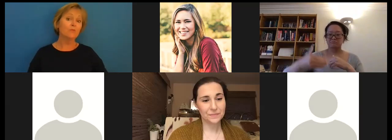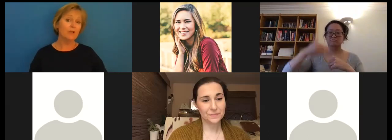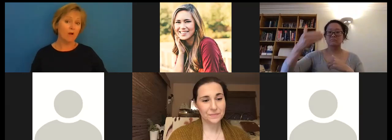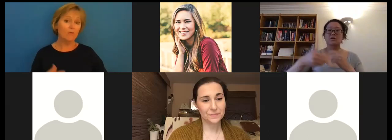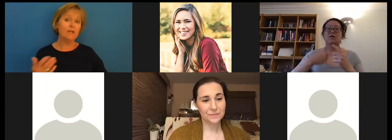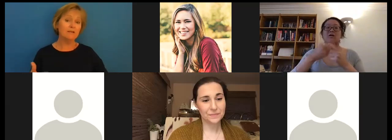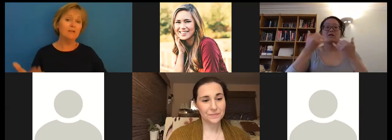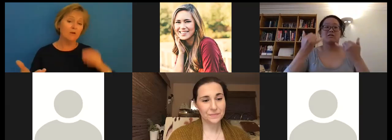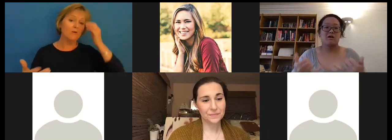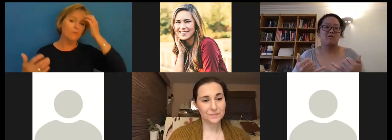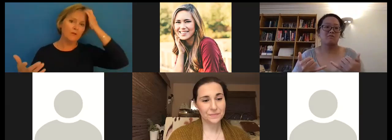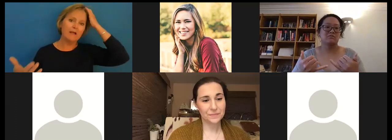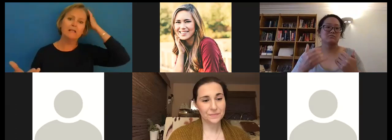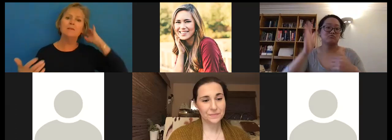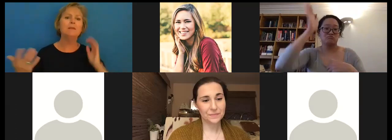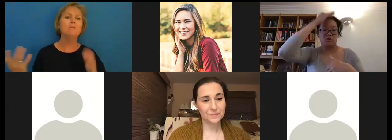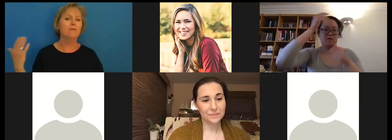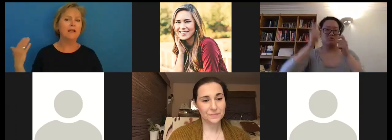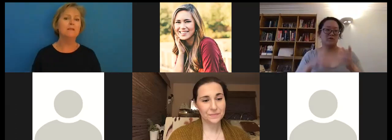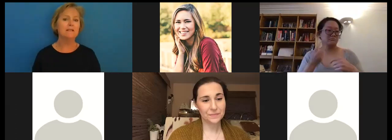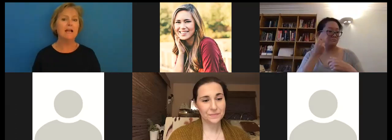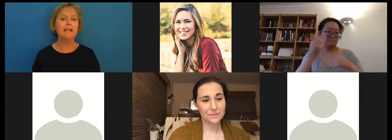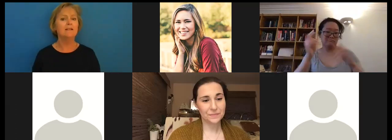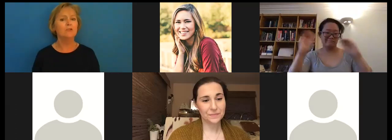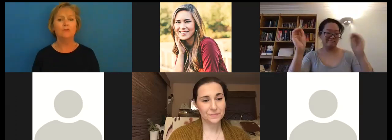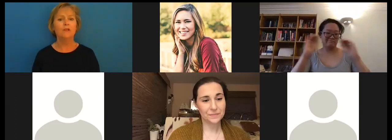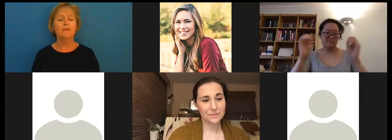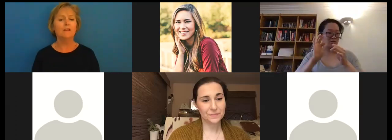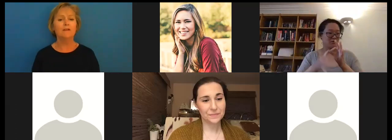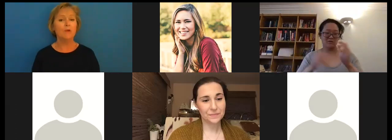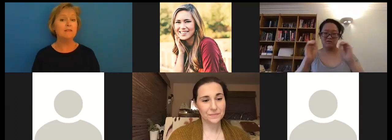would always, or be periodically beside the president.